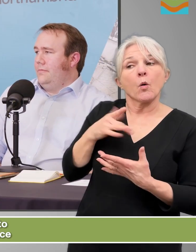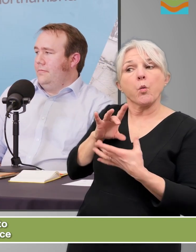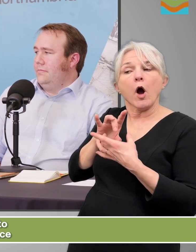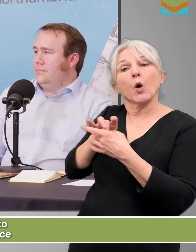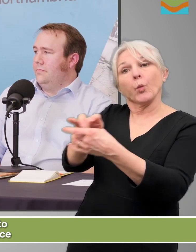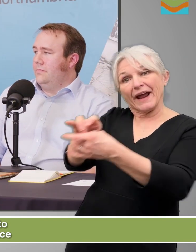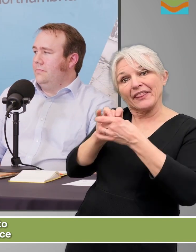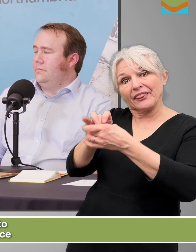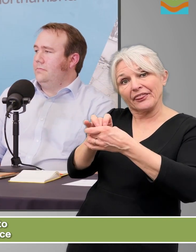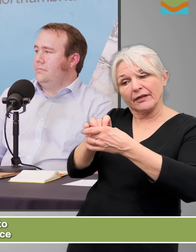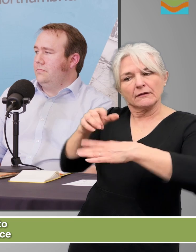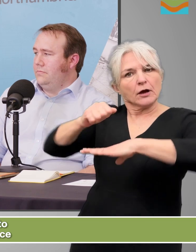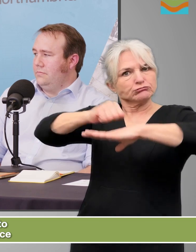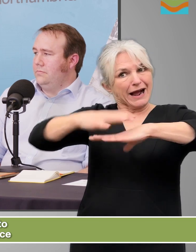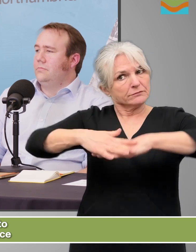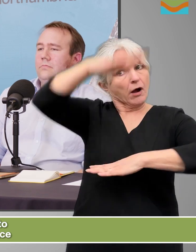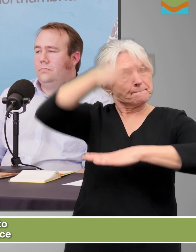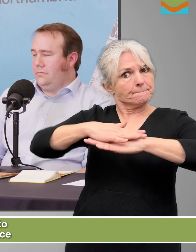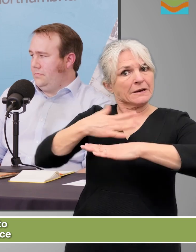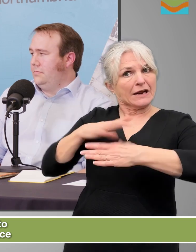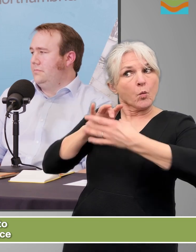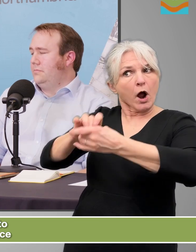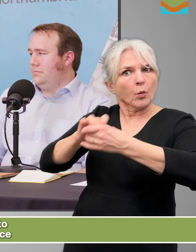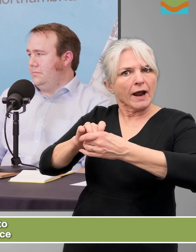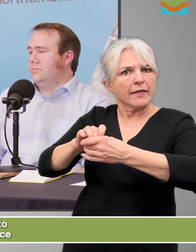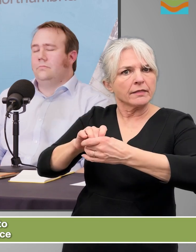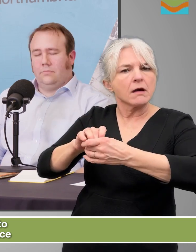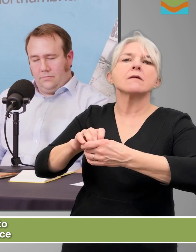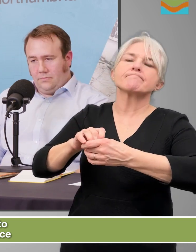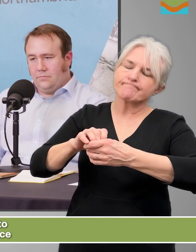And I think we still need to build on the role subsurface